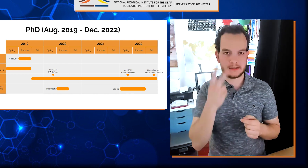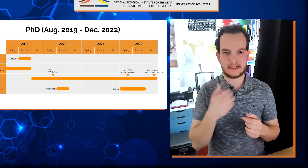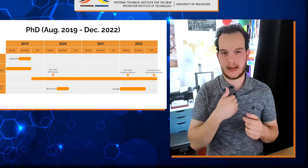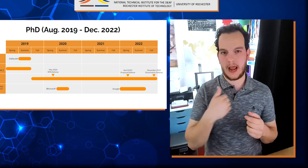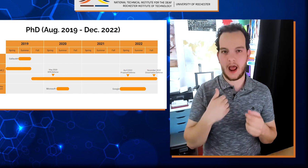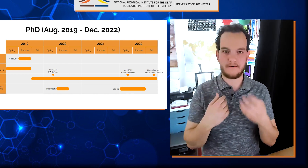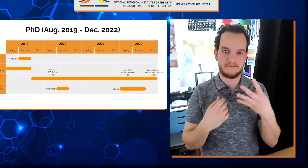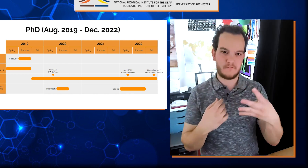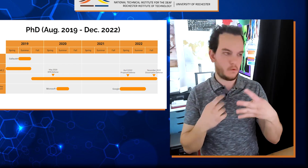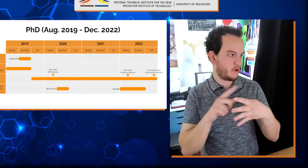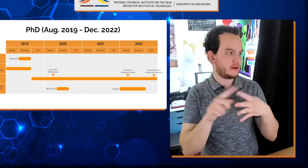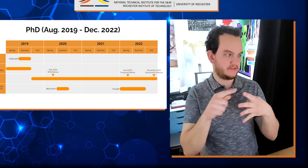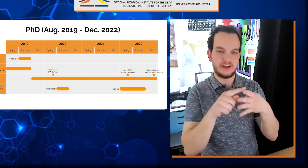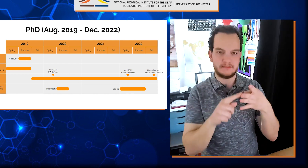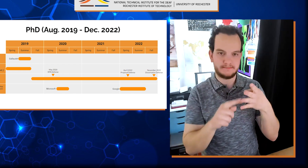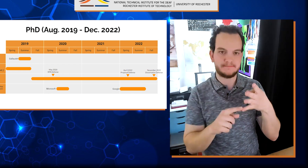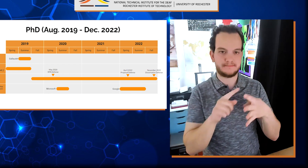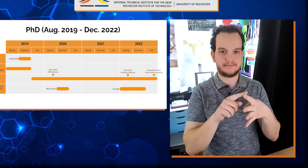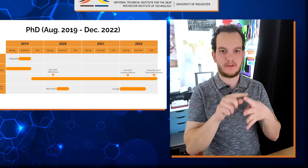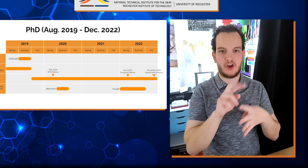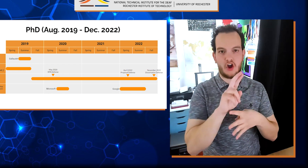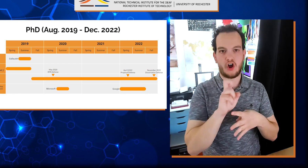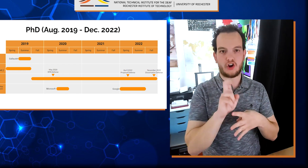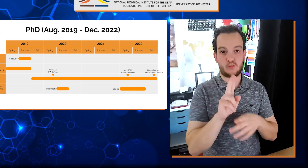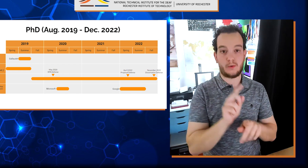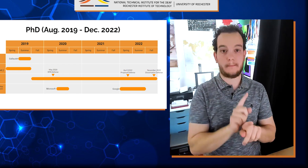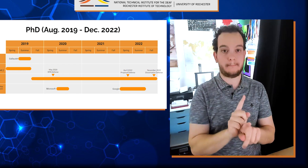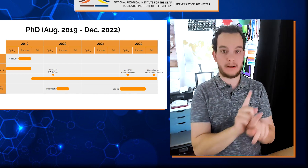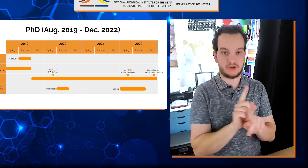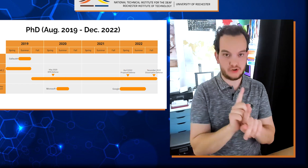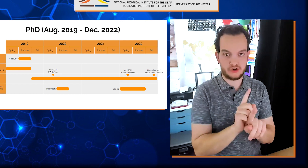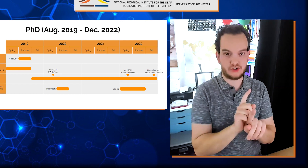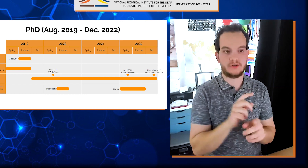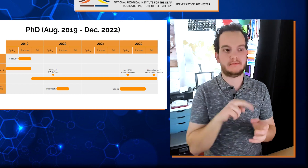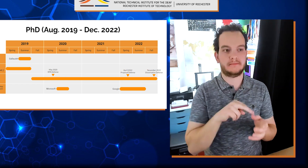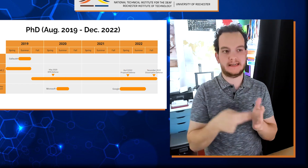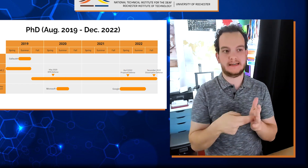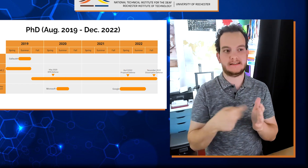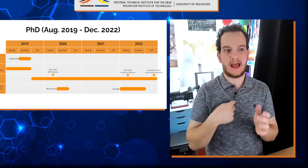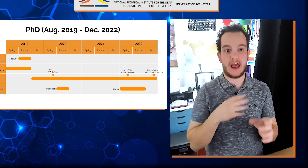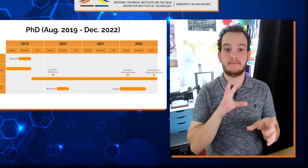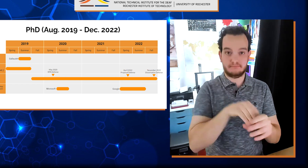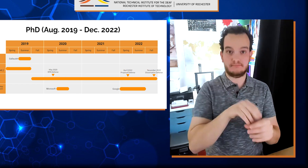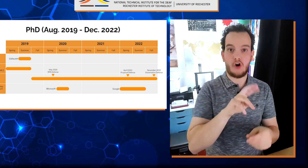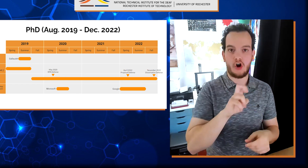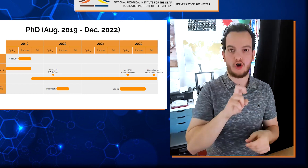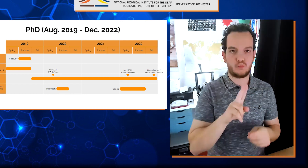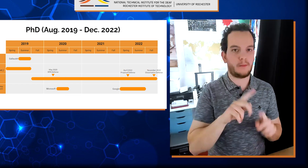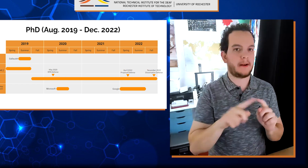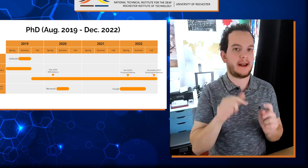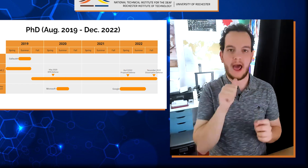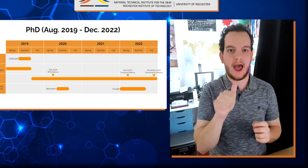As you can see, again, I was involved in four major activities. The first one was REU mentoring, meaning that I was